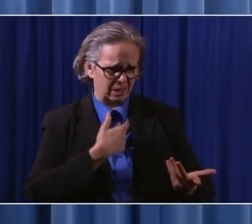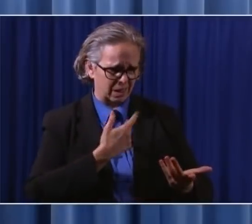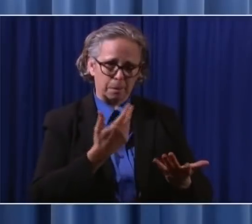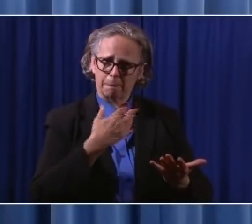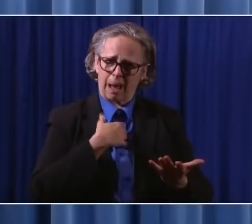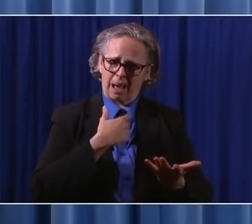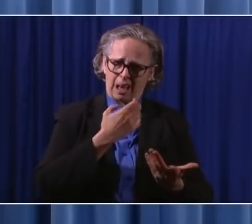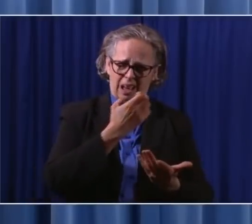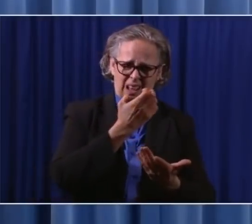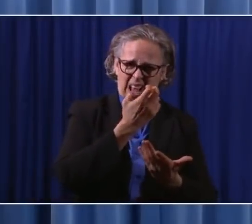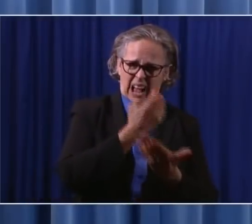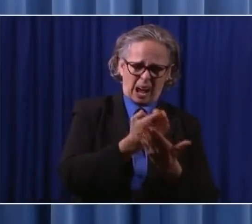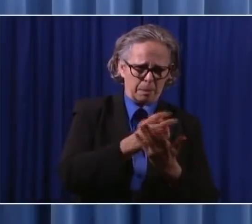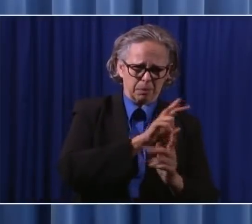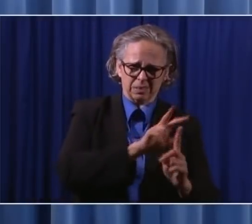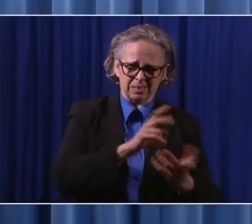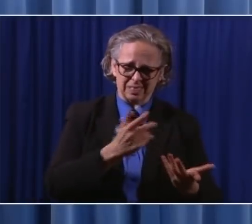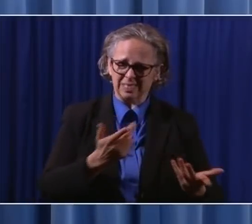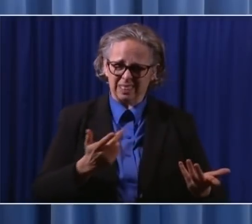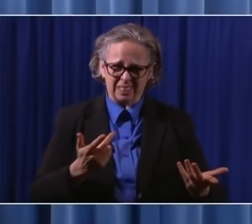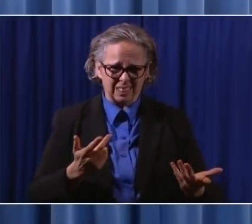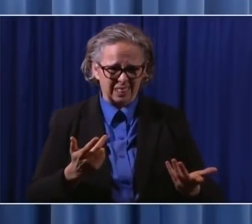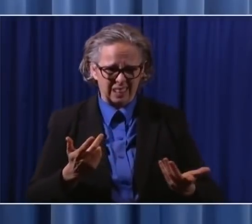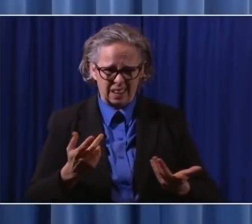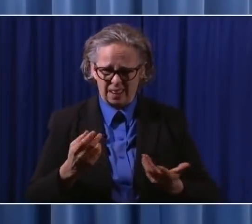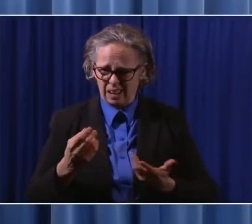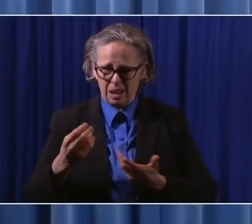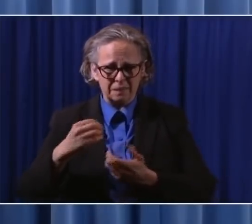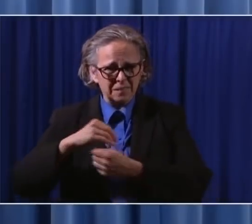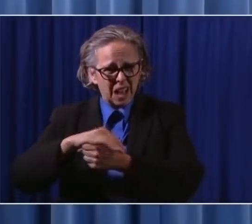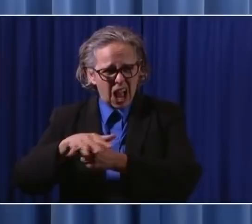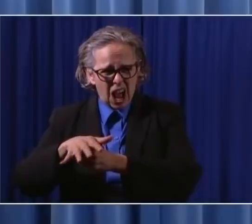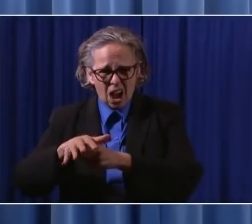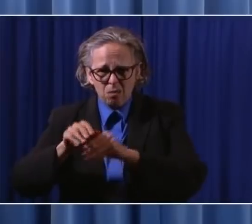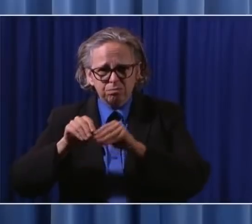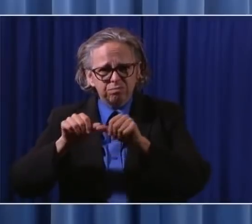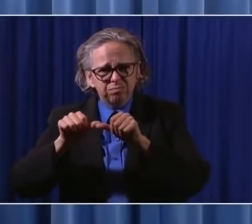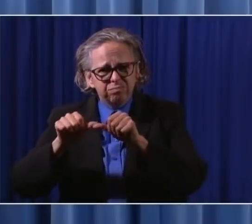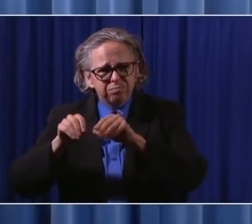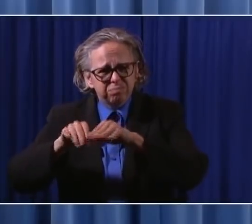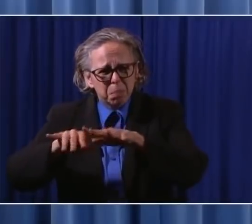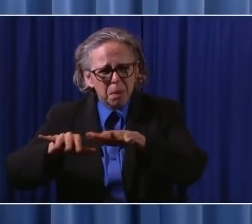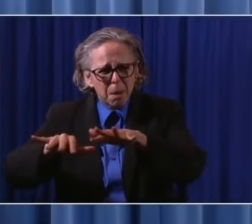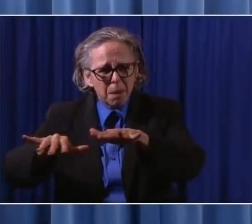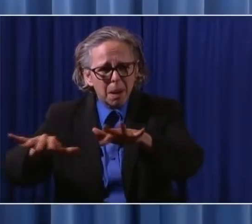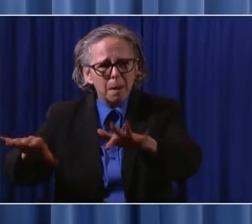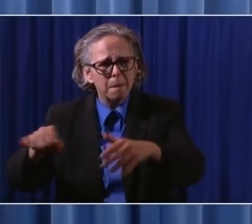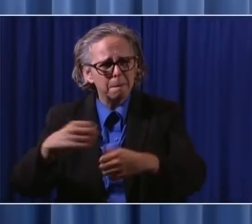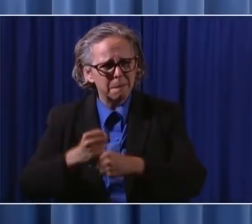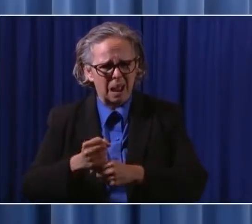BIGGEST THREAT TO US FROM AN ECONOMIC POINT OF VIEW IS THIS